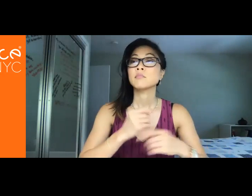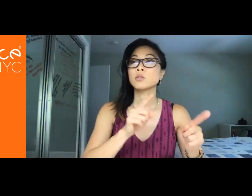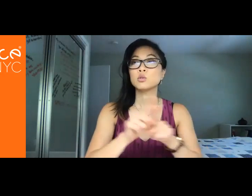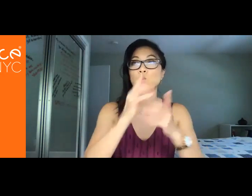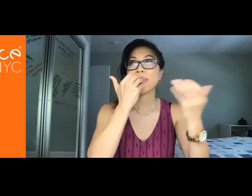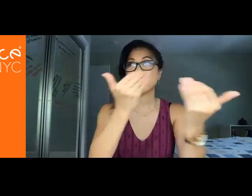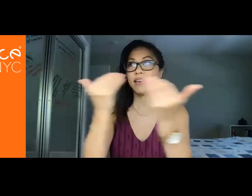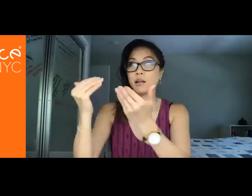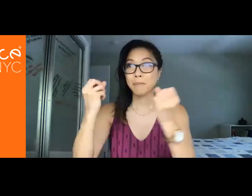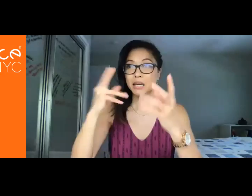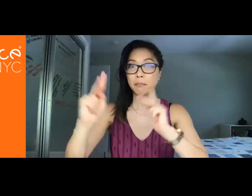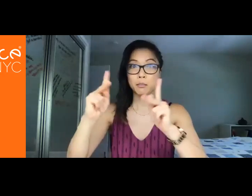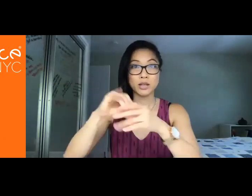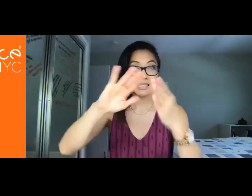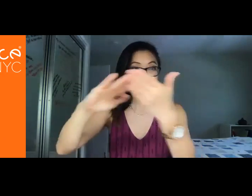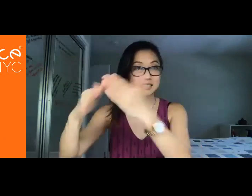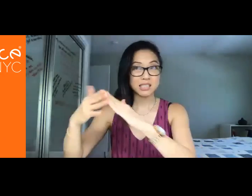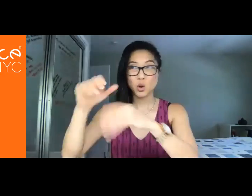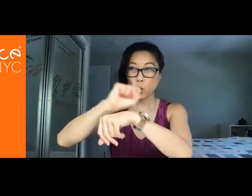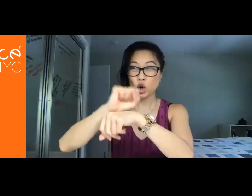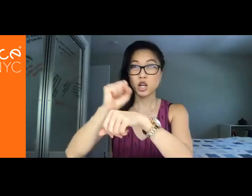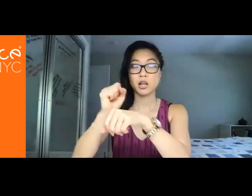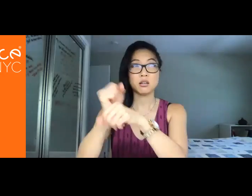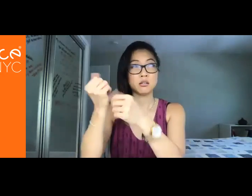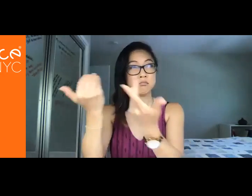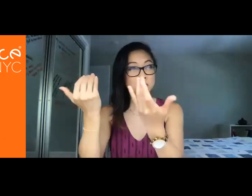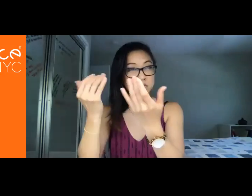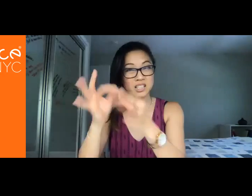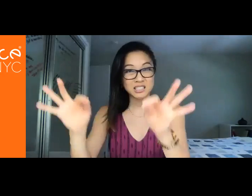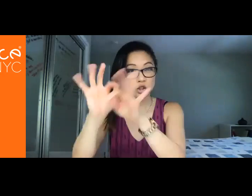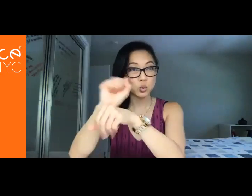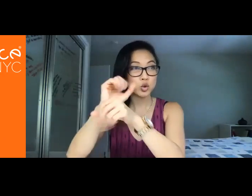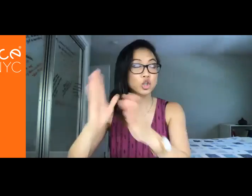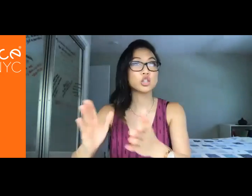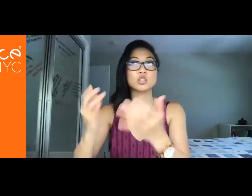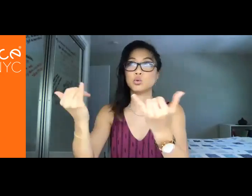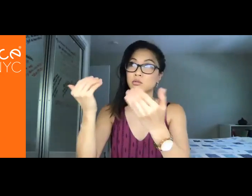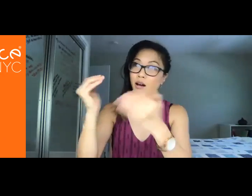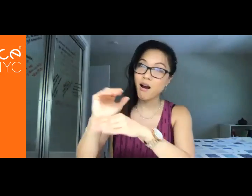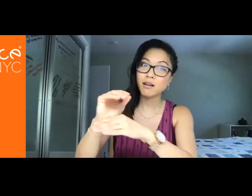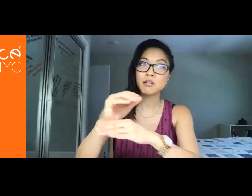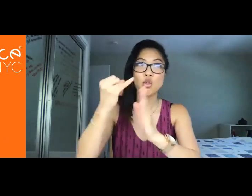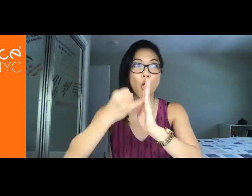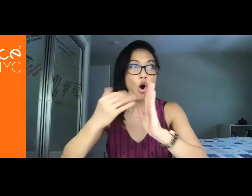our front line workers, artists, all of the folks that are not only reimagining our future and putting